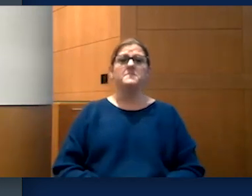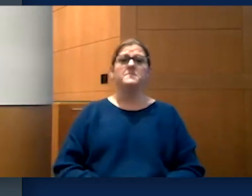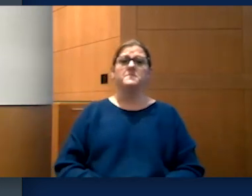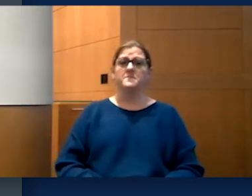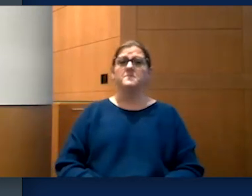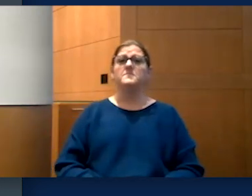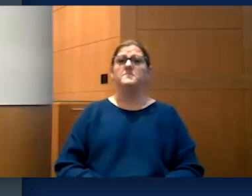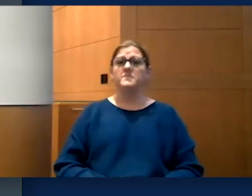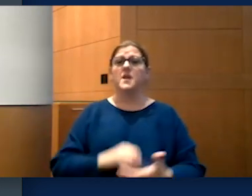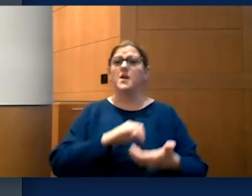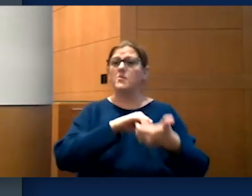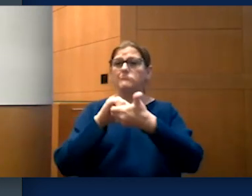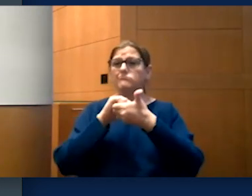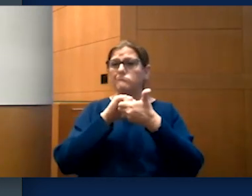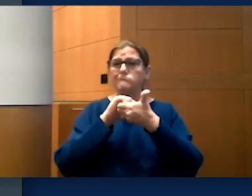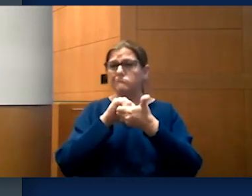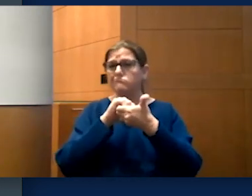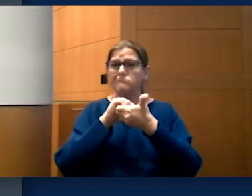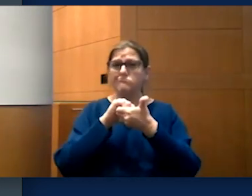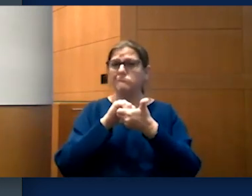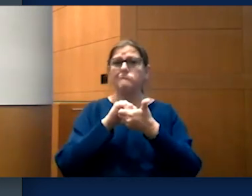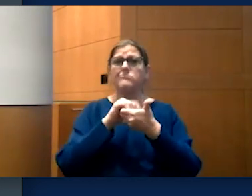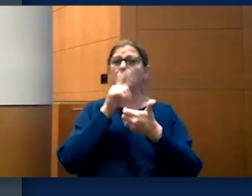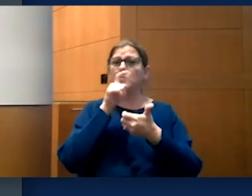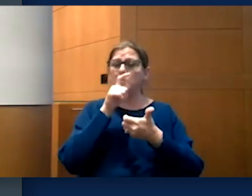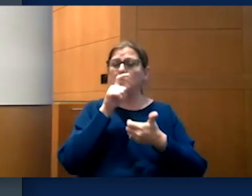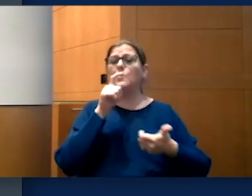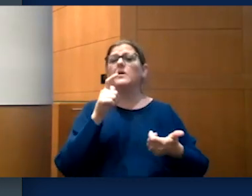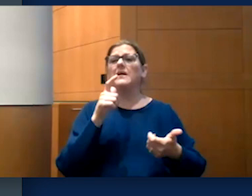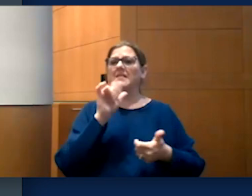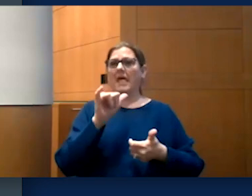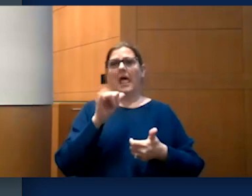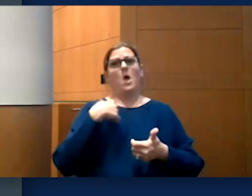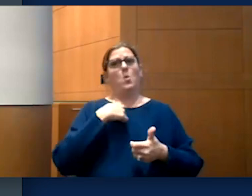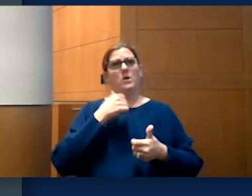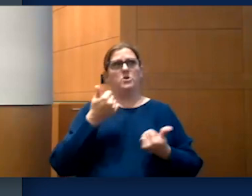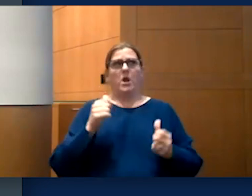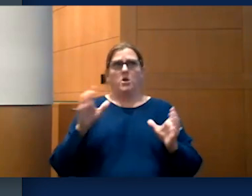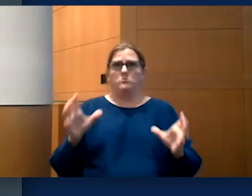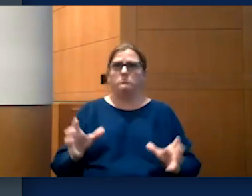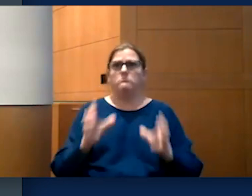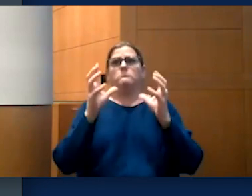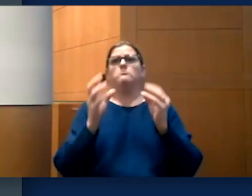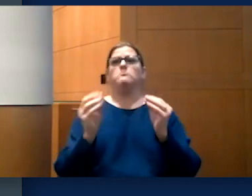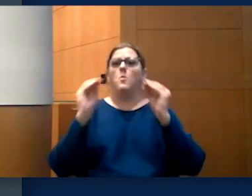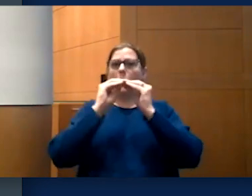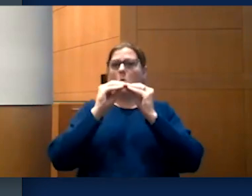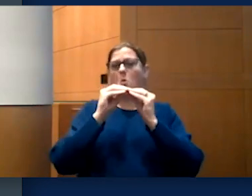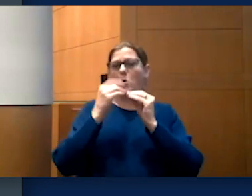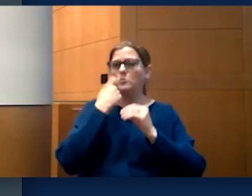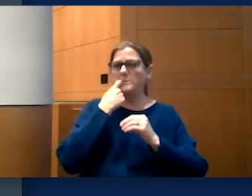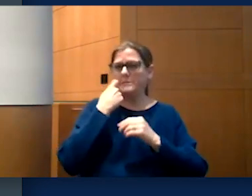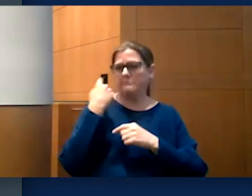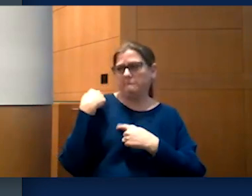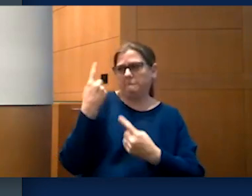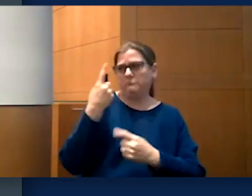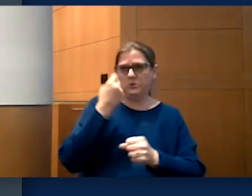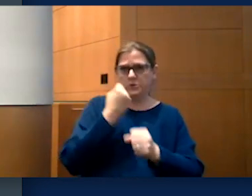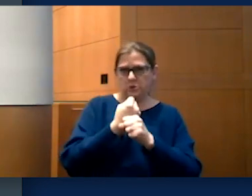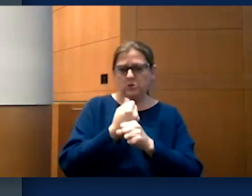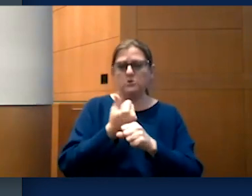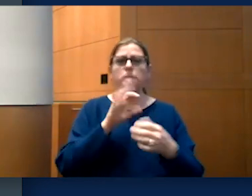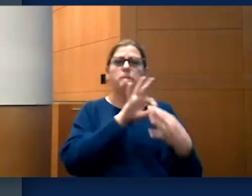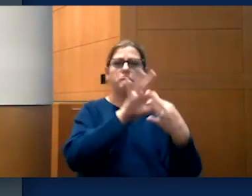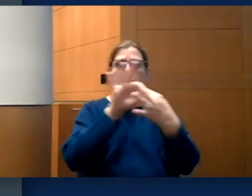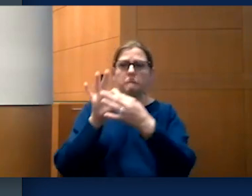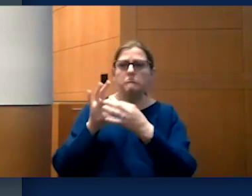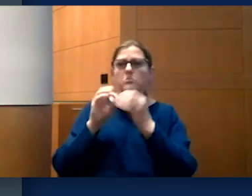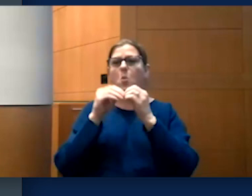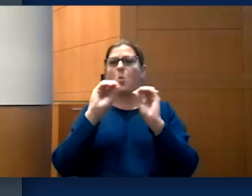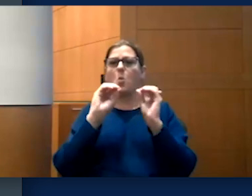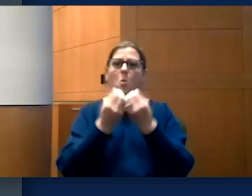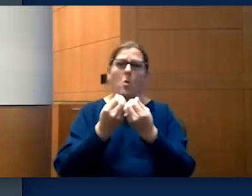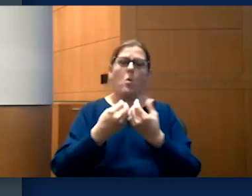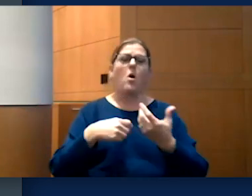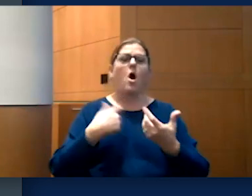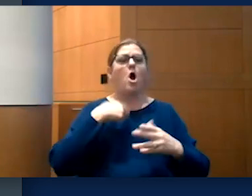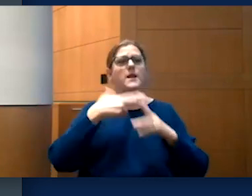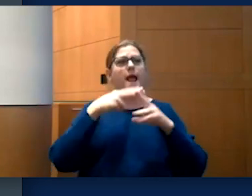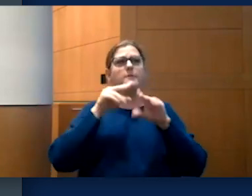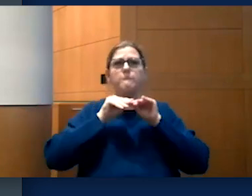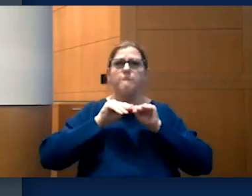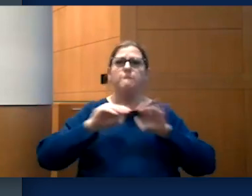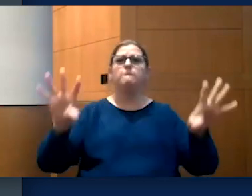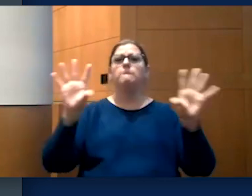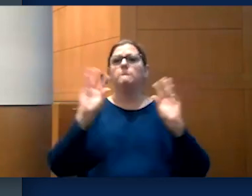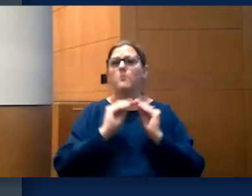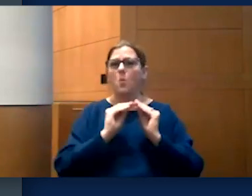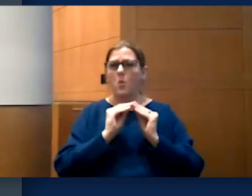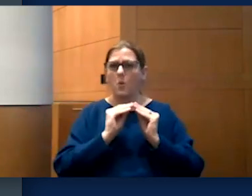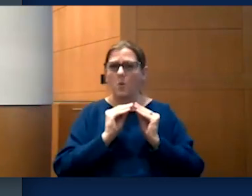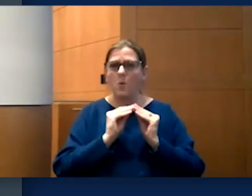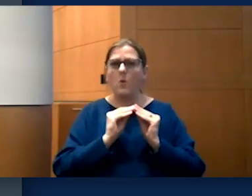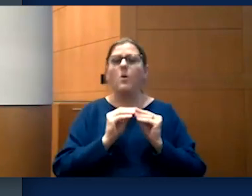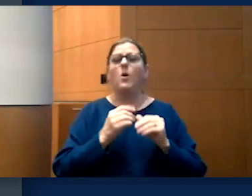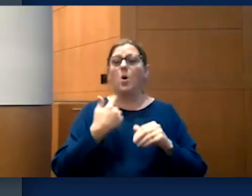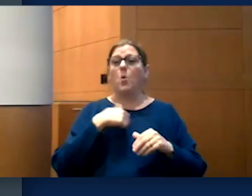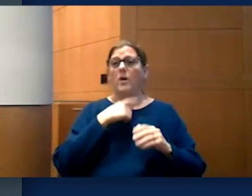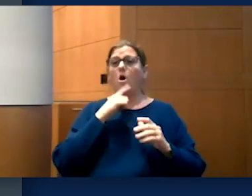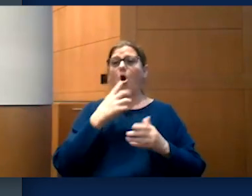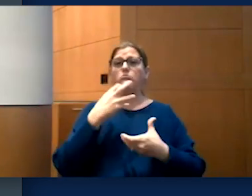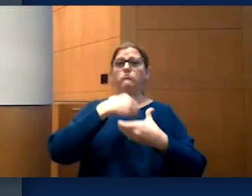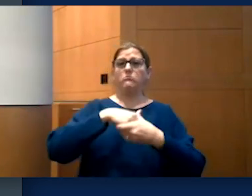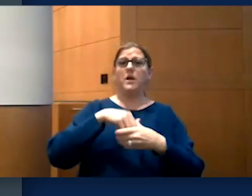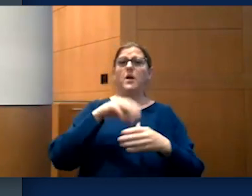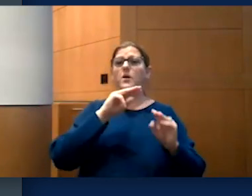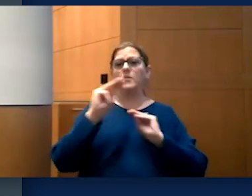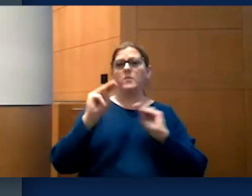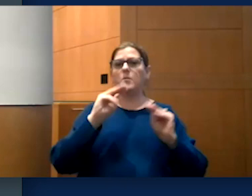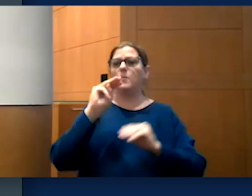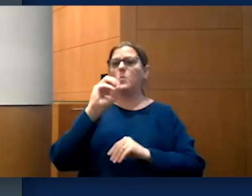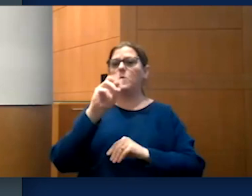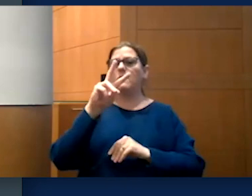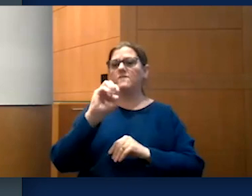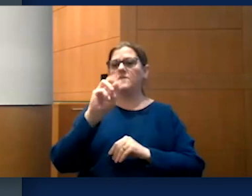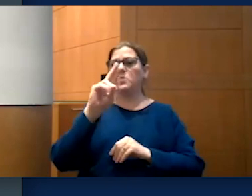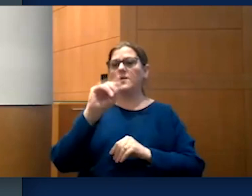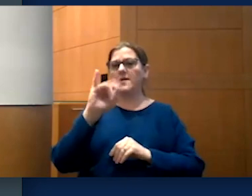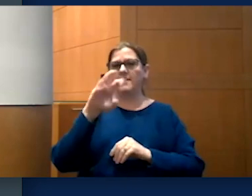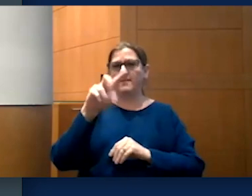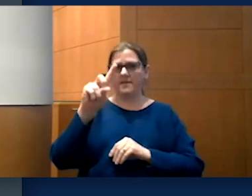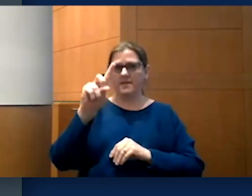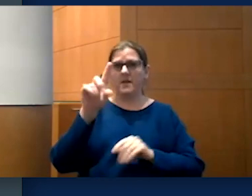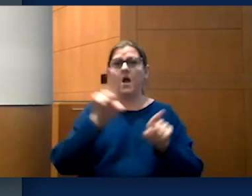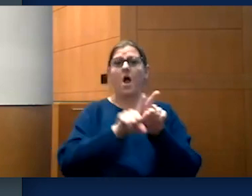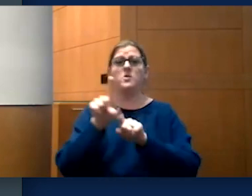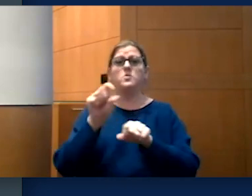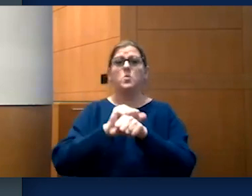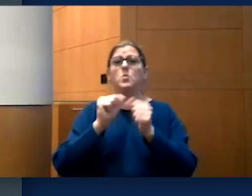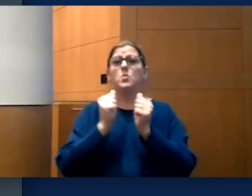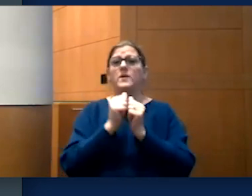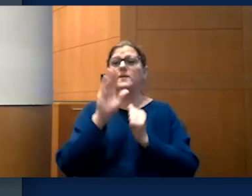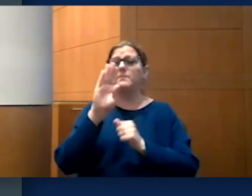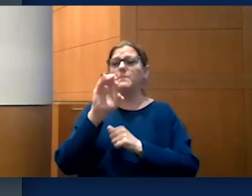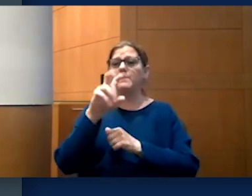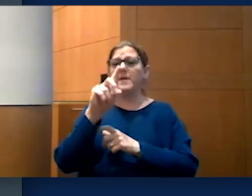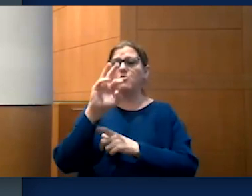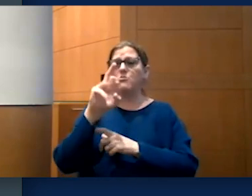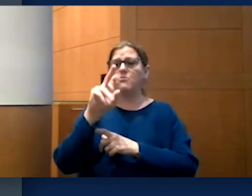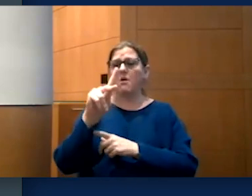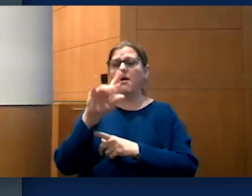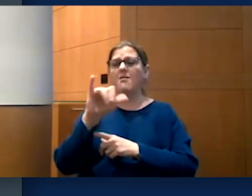partnerships and collaborations. This is something that we're really amping up in the last year, just trying to be connected with more organizations. Get our our name out there. A little more. We are a chapter of move united. So we also are working with bedrock. They are company out of Detroit.